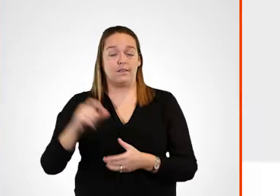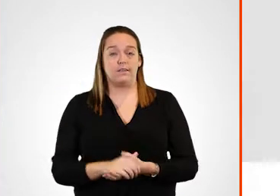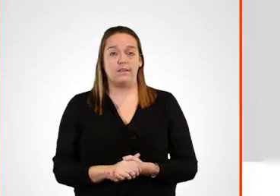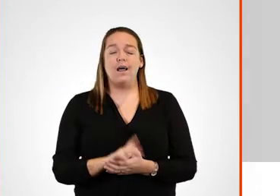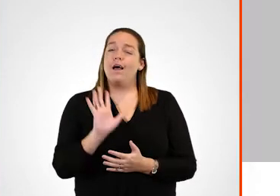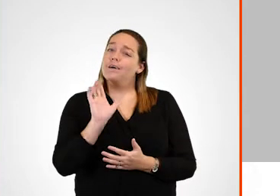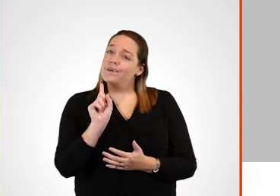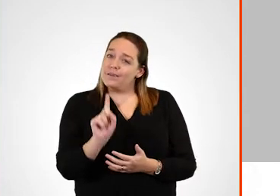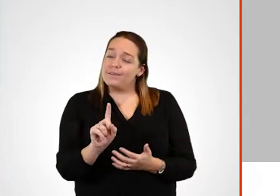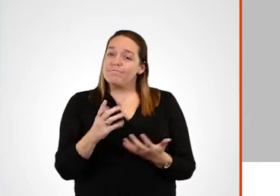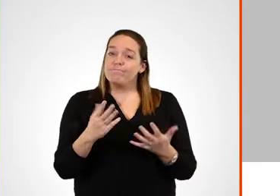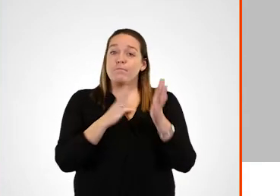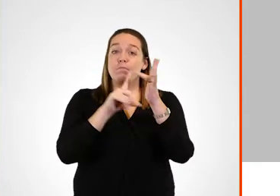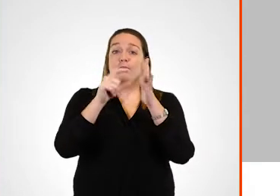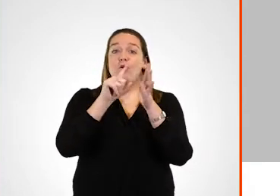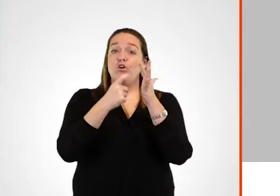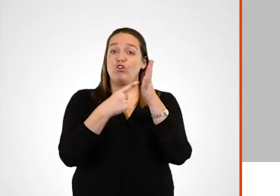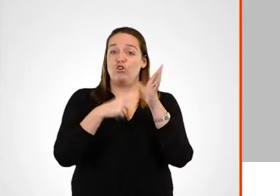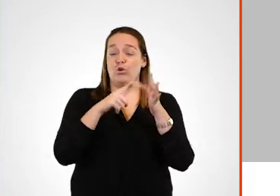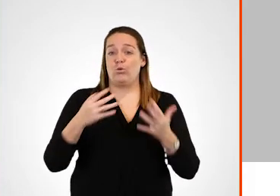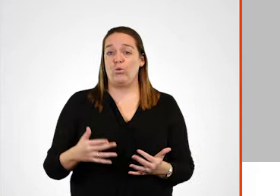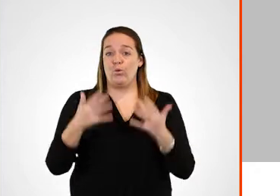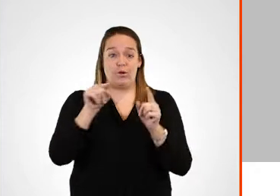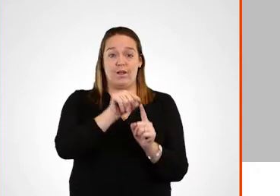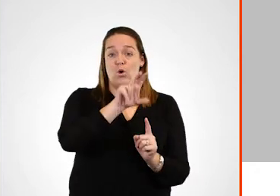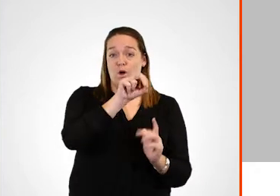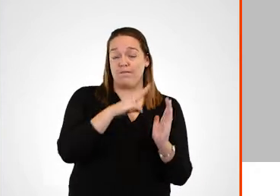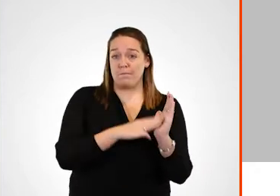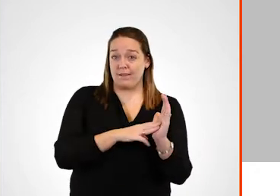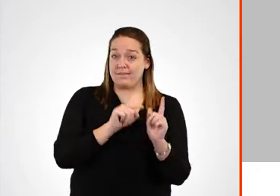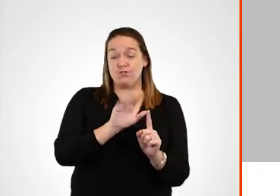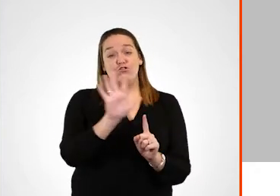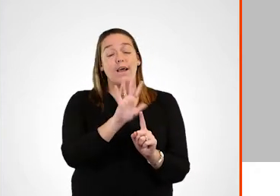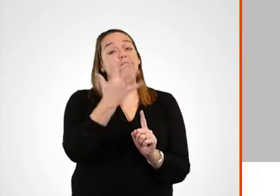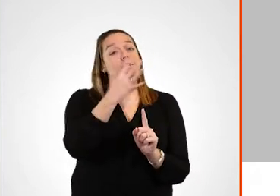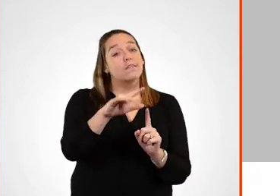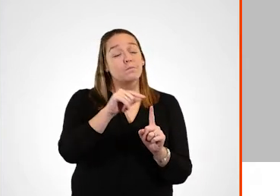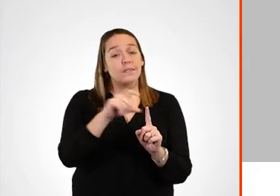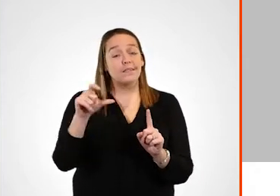but the moderate scores we see at 12 months, right around 50%,